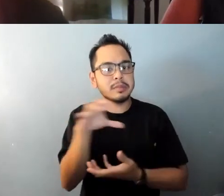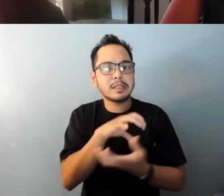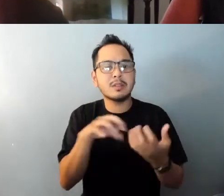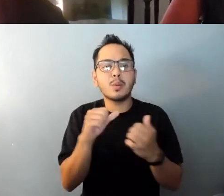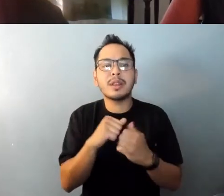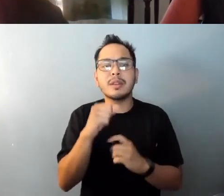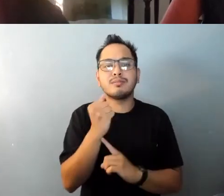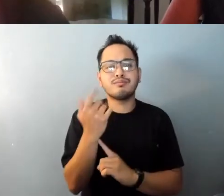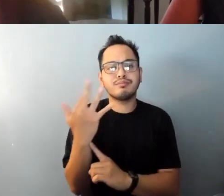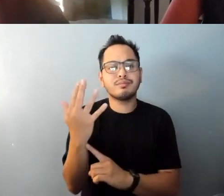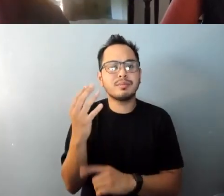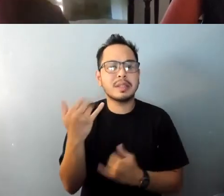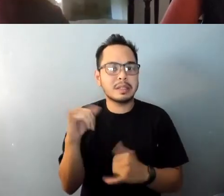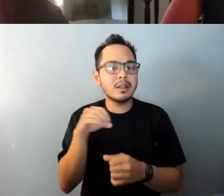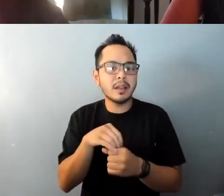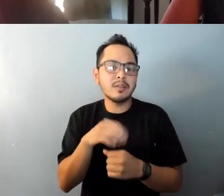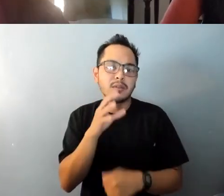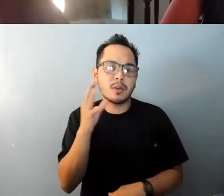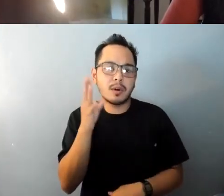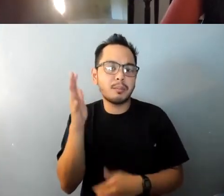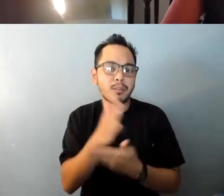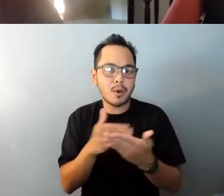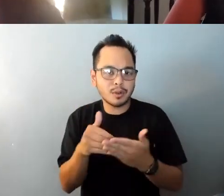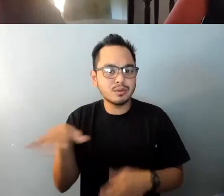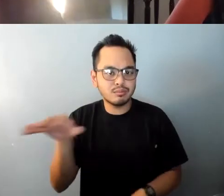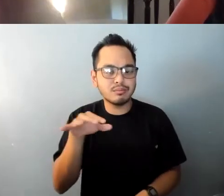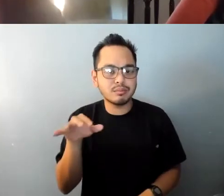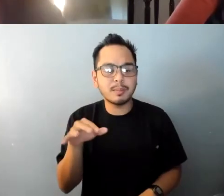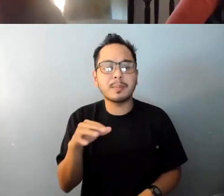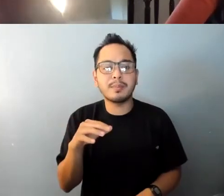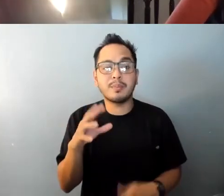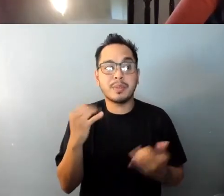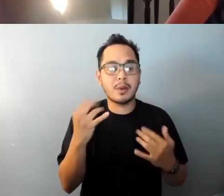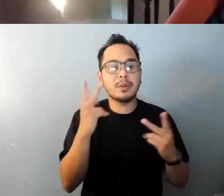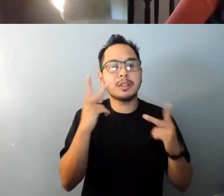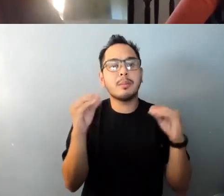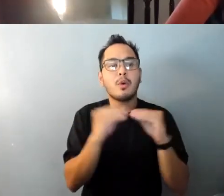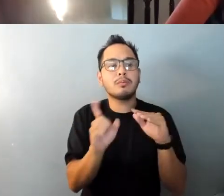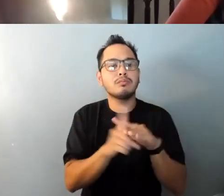rural parts. We are seeing the beginnings of mass communication. We have whole towns